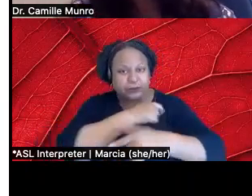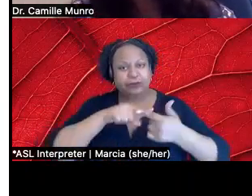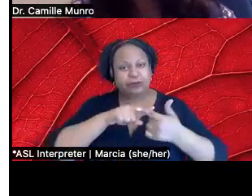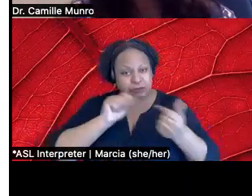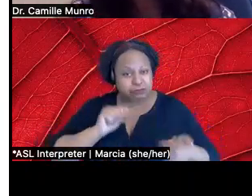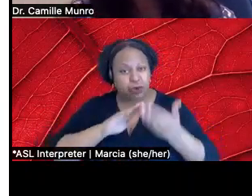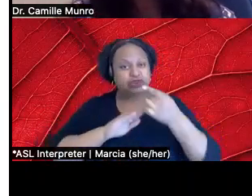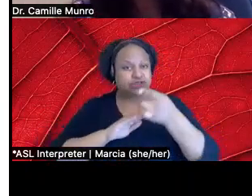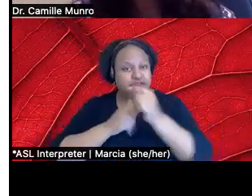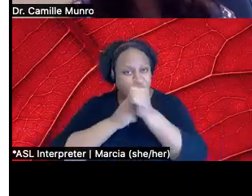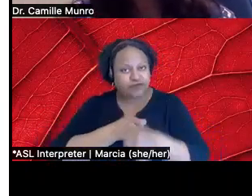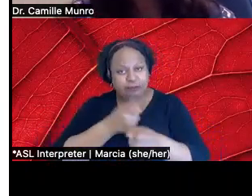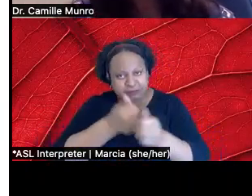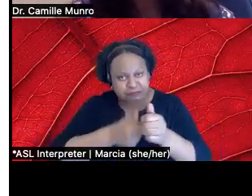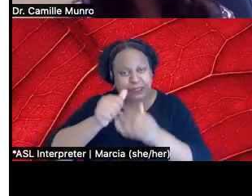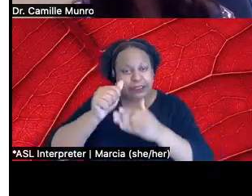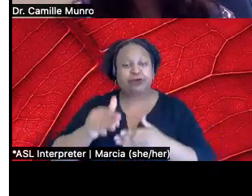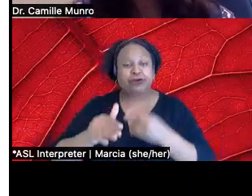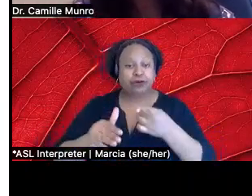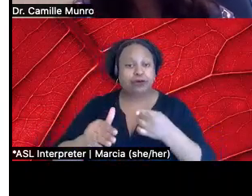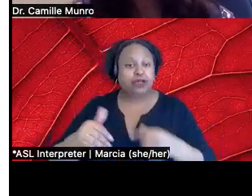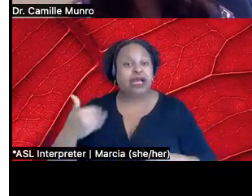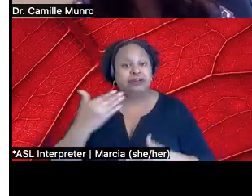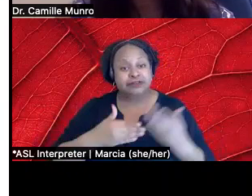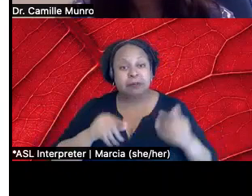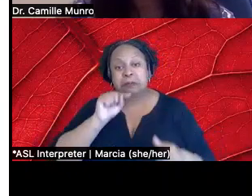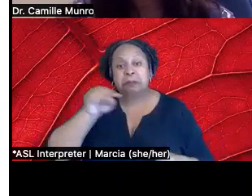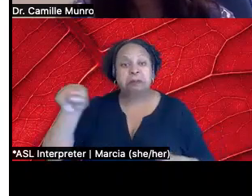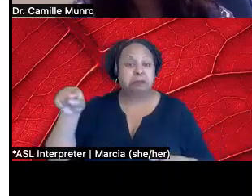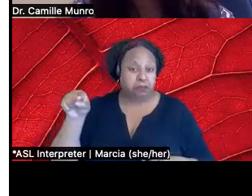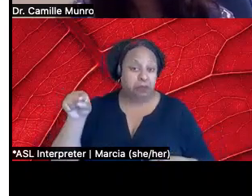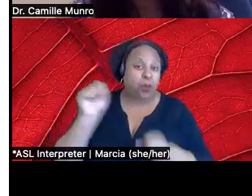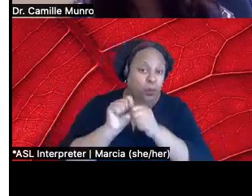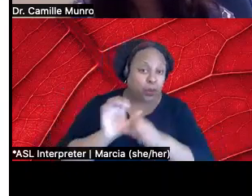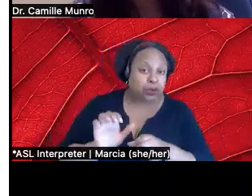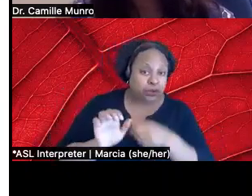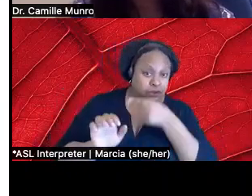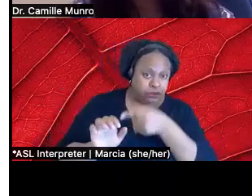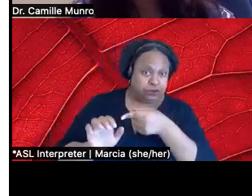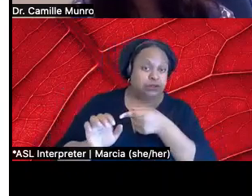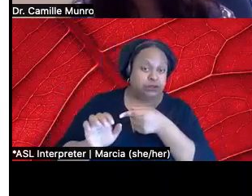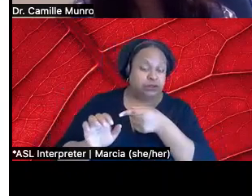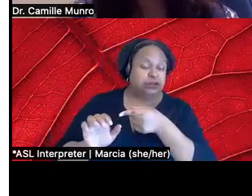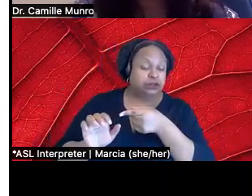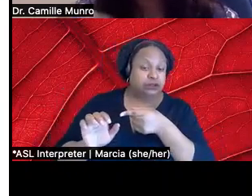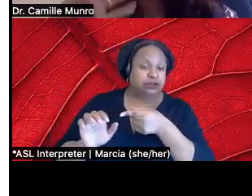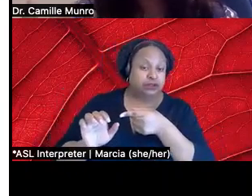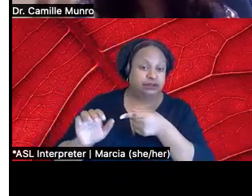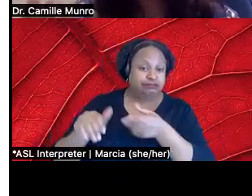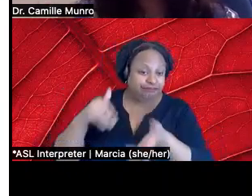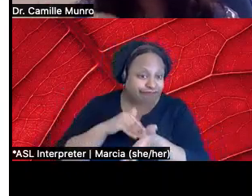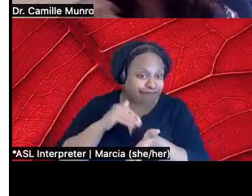in the leadership positions who have never experienced what, you know,